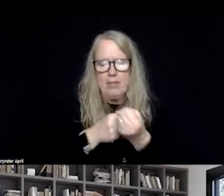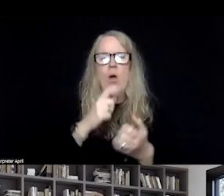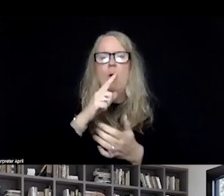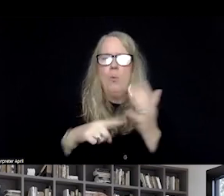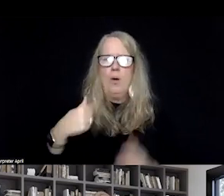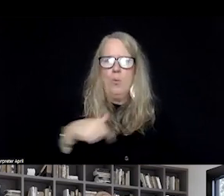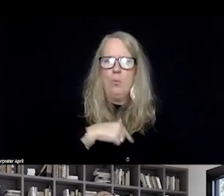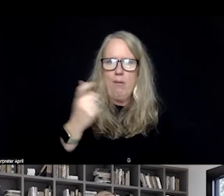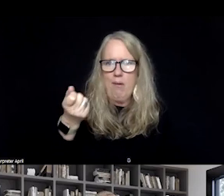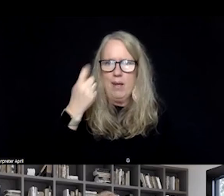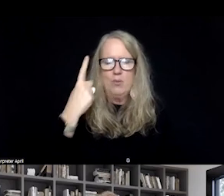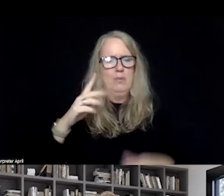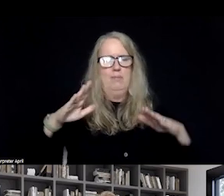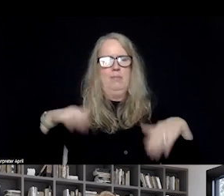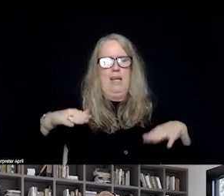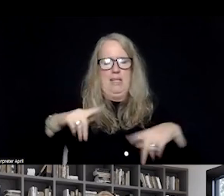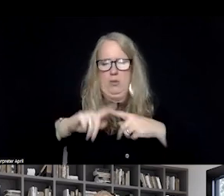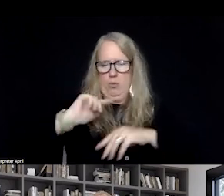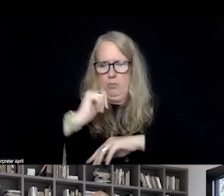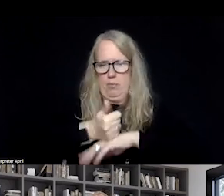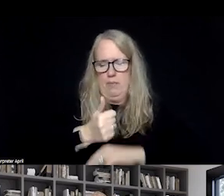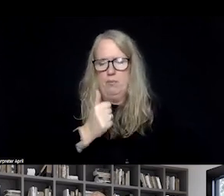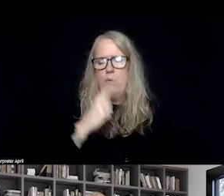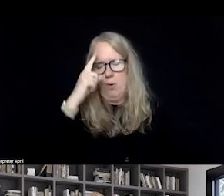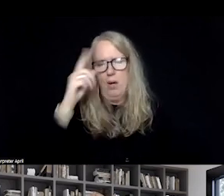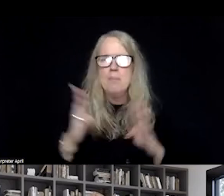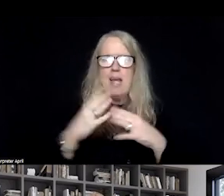UNDERSTAND WITH BEHAVIORAL HEALTHCARE. THANK YOU SO MUCH FOR